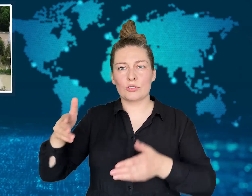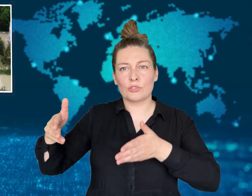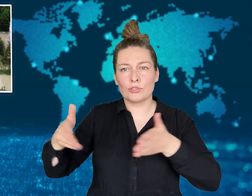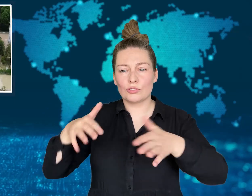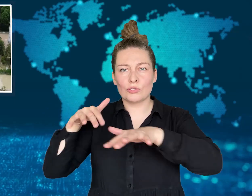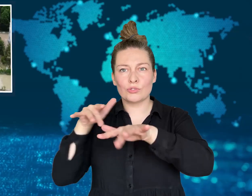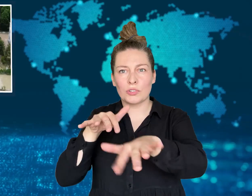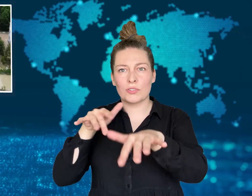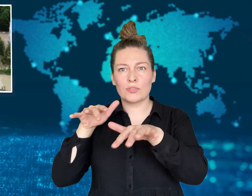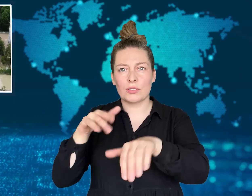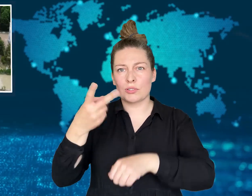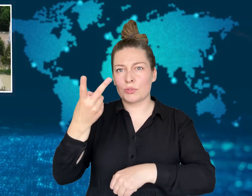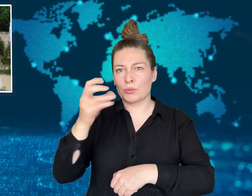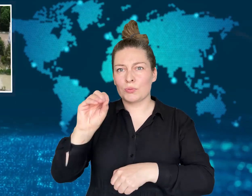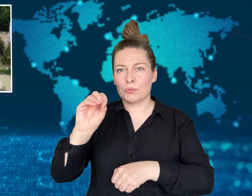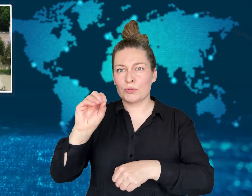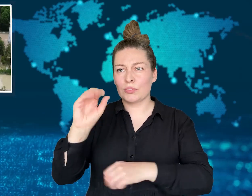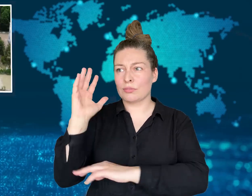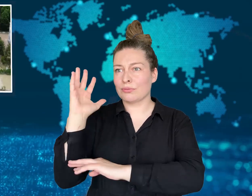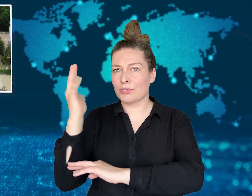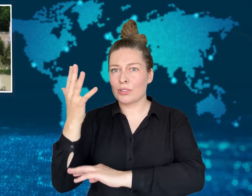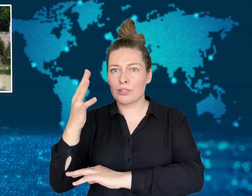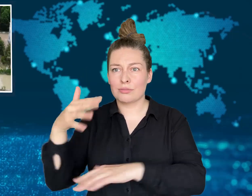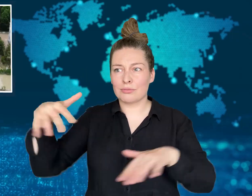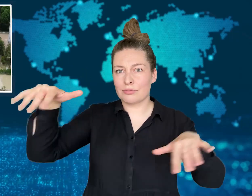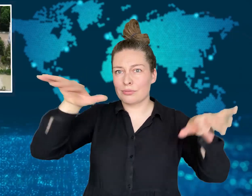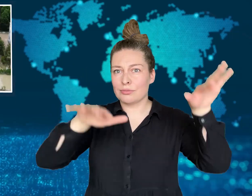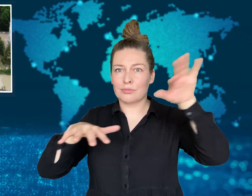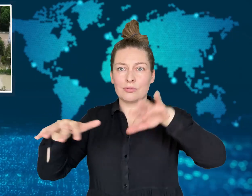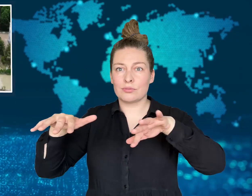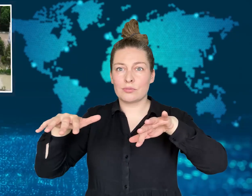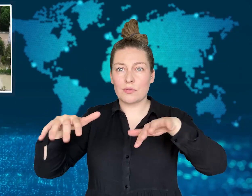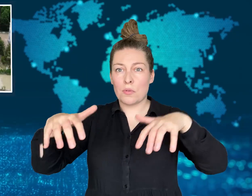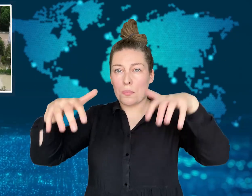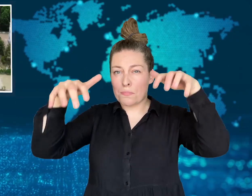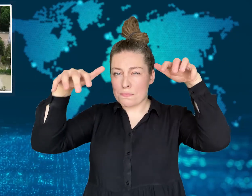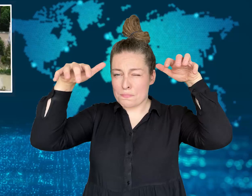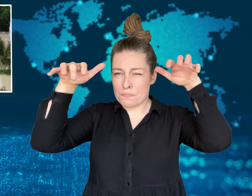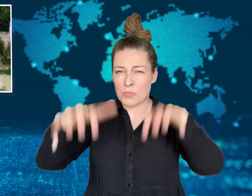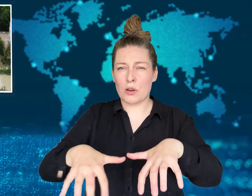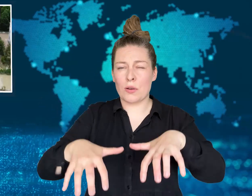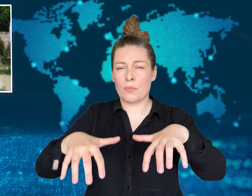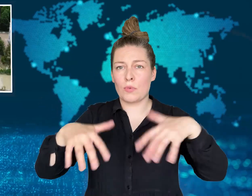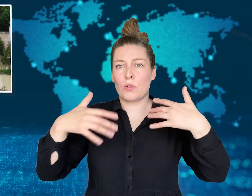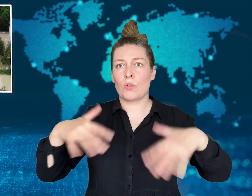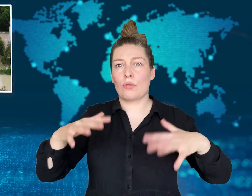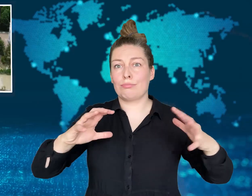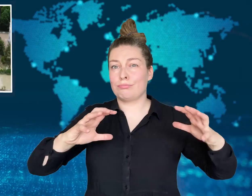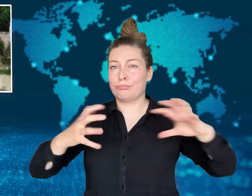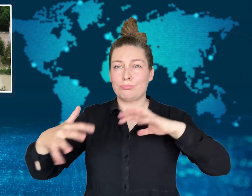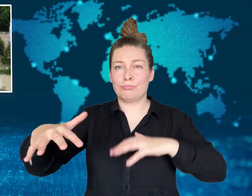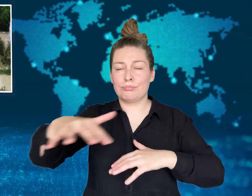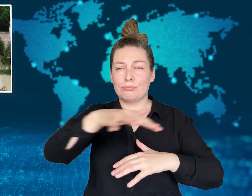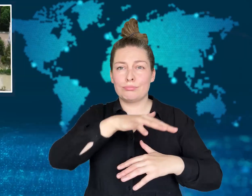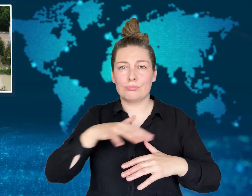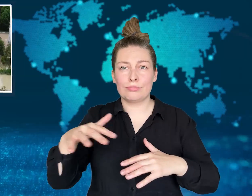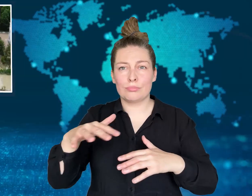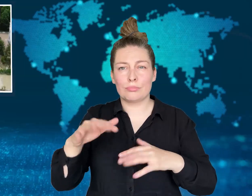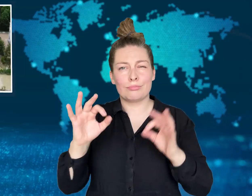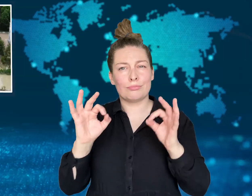their banks as six months of rainfall fell in around 36 hours.